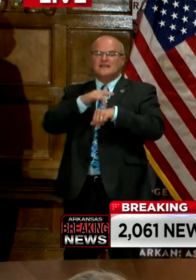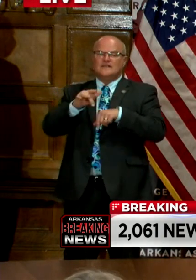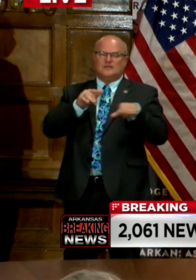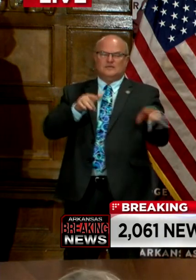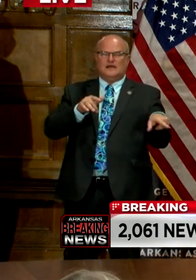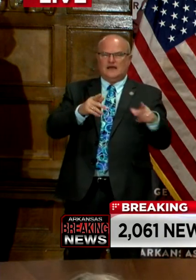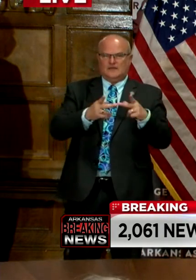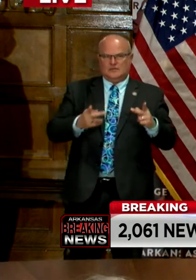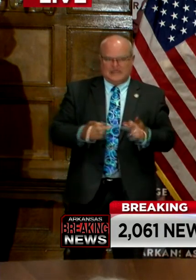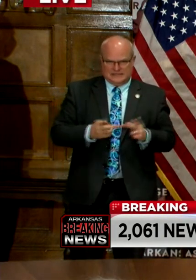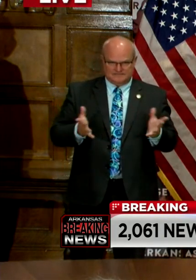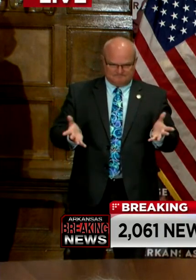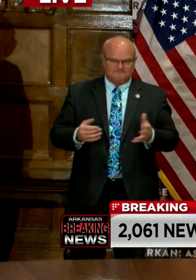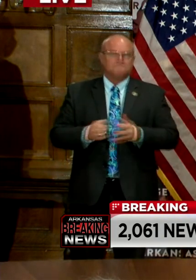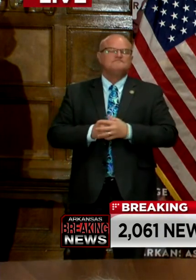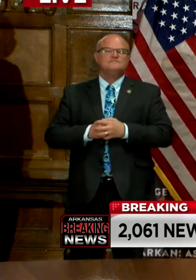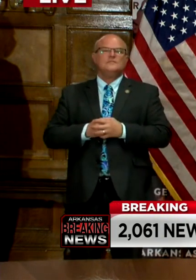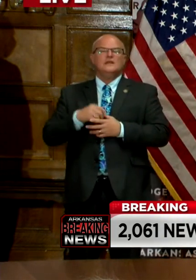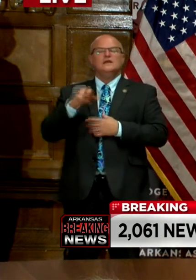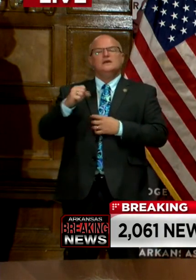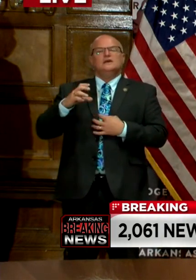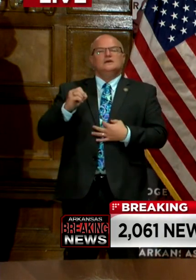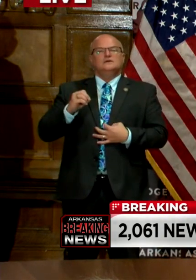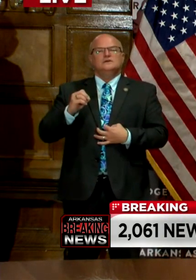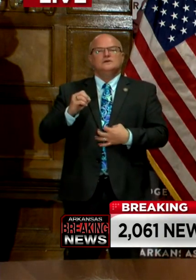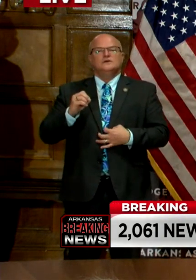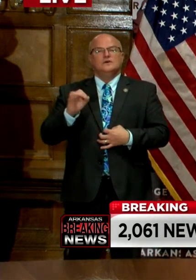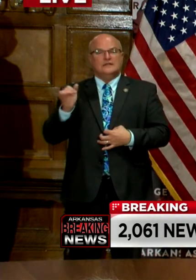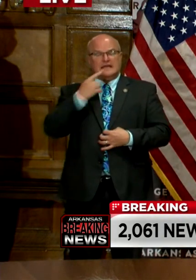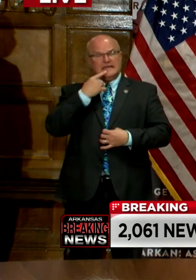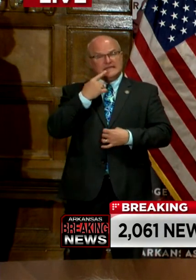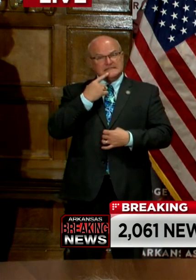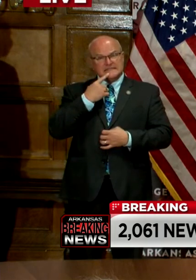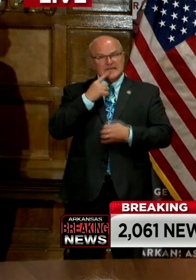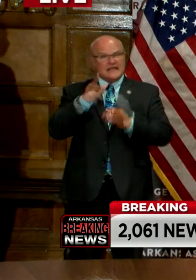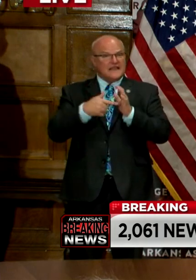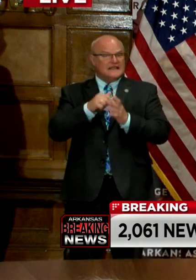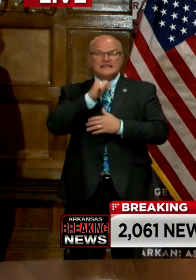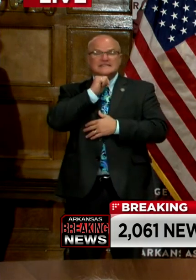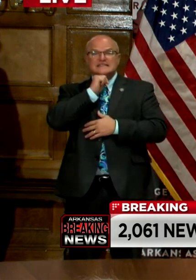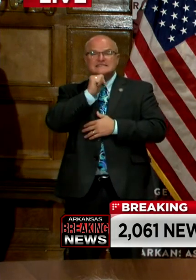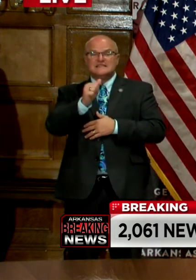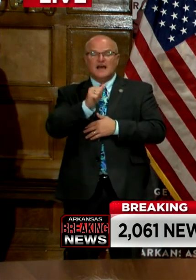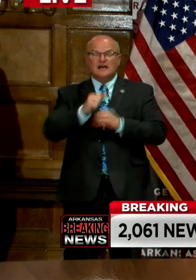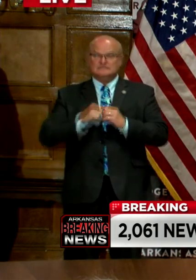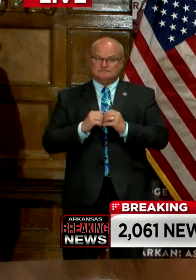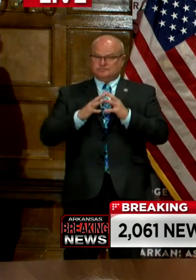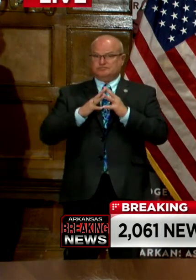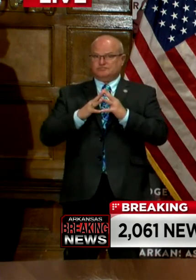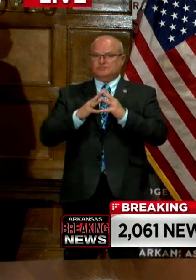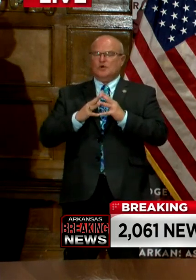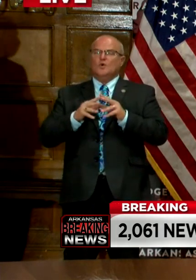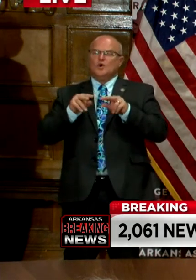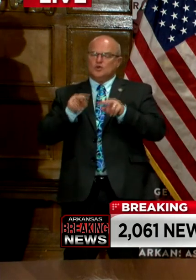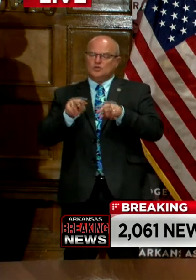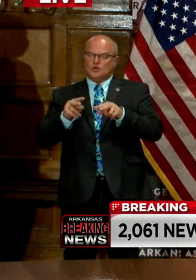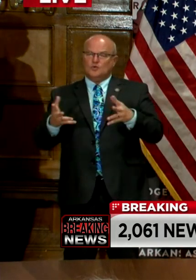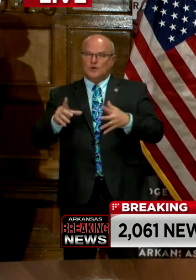A HIGHER ORDER FACILITY OR THE FACILITY HAPPENED TO HAVE AN EMPTY BED THAT WAS AVAILABLE THAT WASN'T AVAILABLE IN THE LOCAL COMMUNITY.